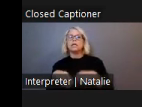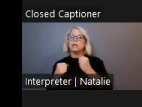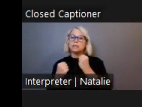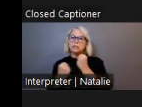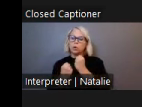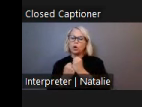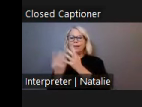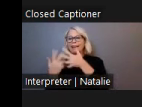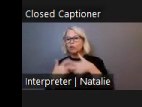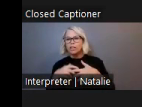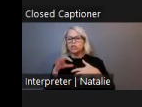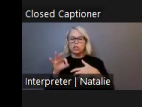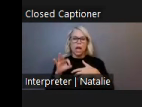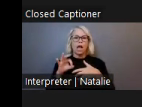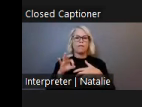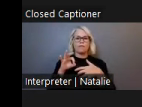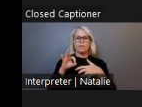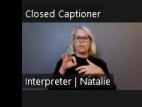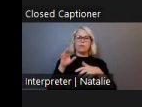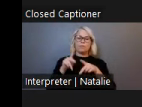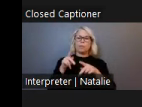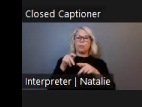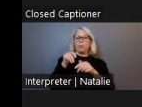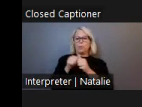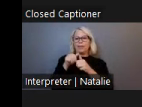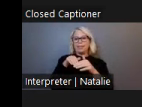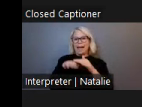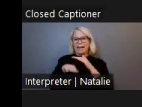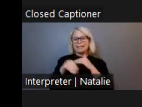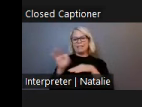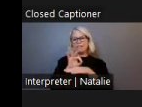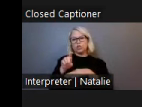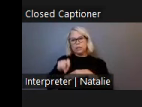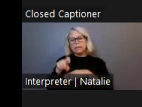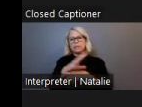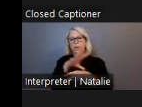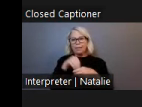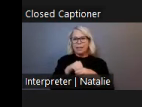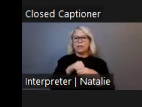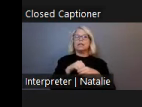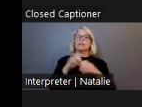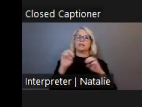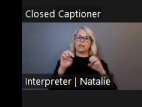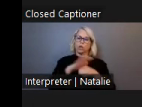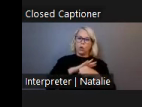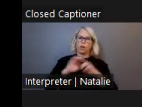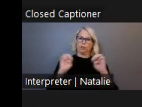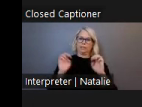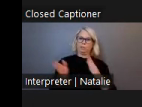of people with access to functional needs into local emergency preparedness and there's a variety of ways to state that.